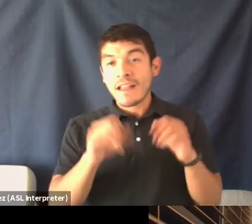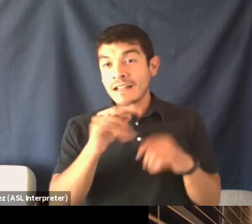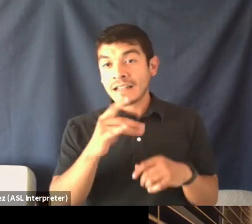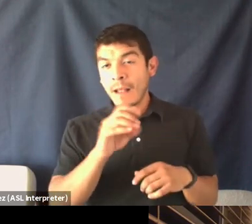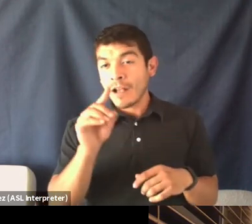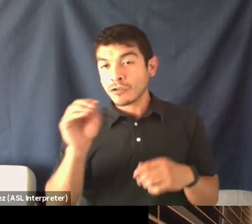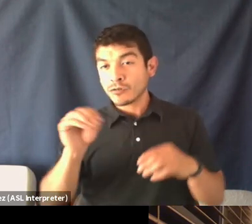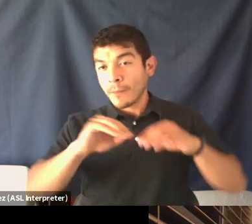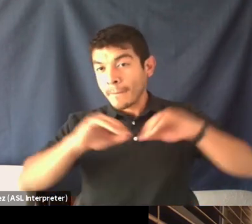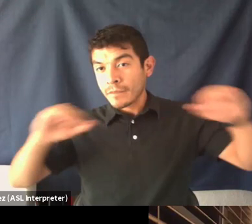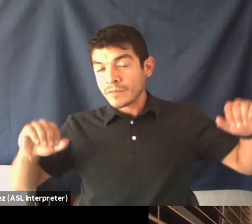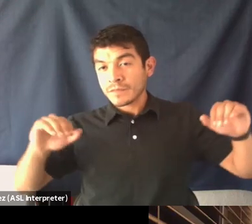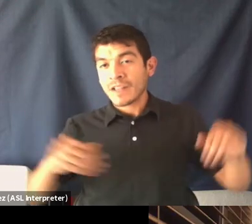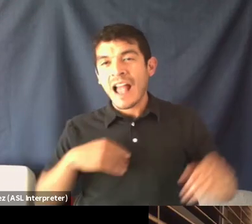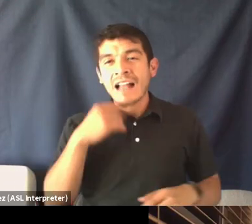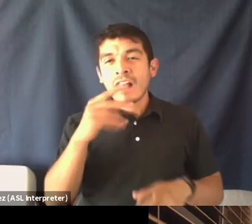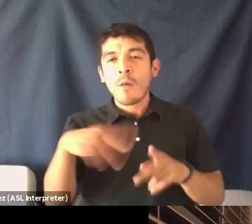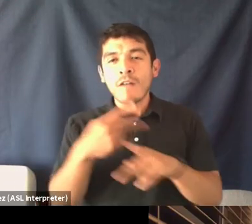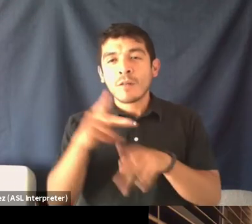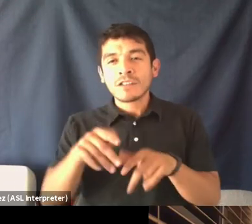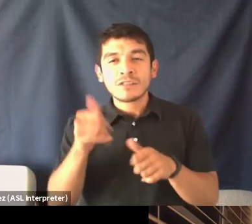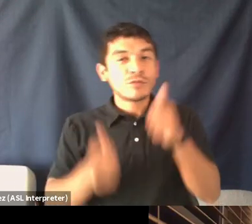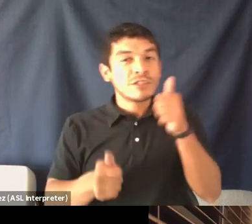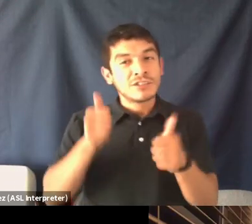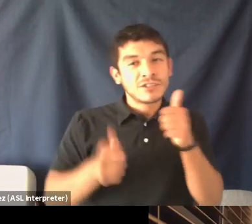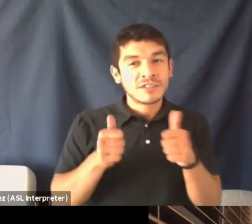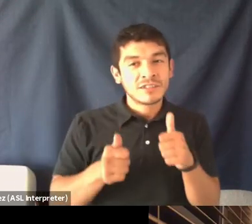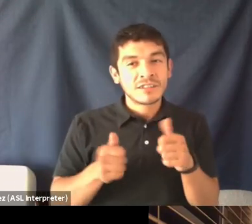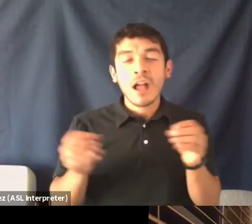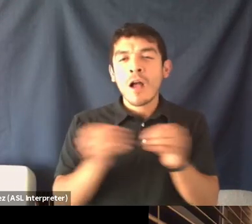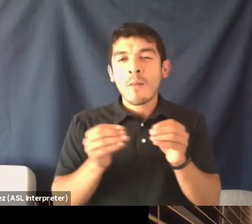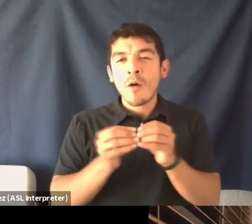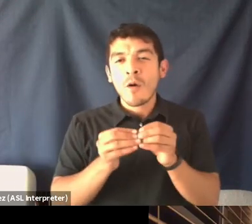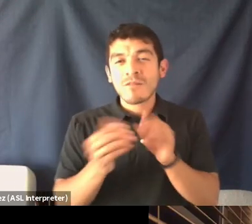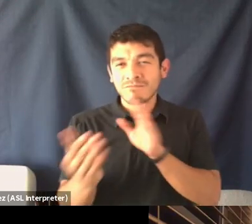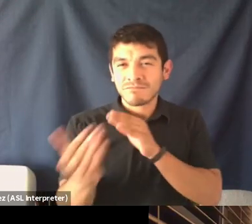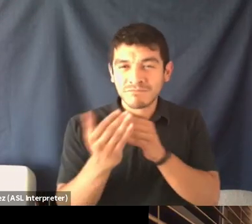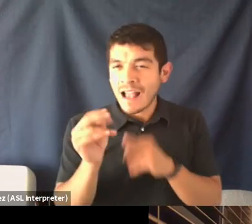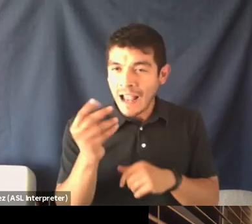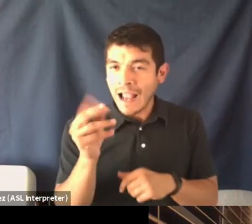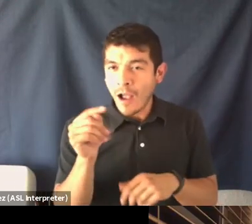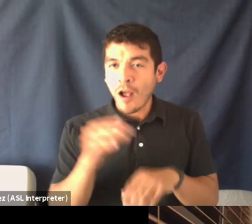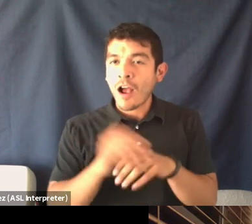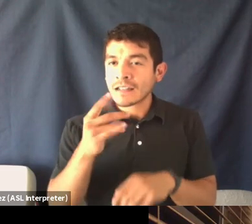I can tell what kind of person is which. It's usually sometimes more of like an intimate hangout on Skype versus on Zoom.